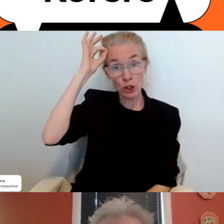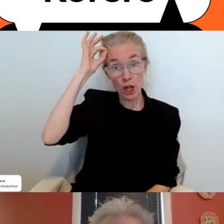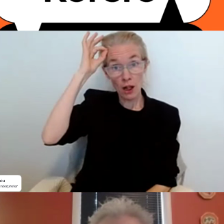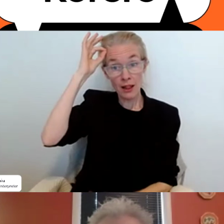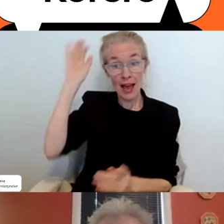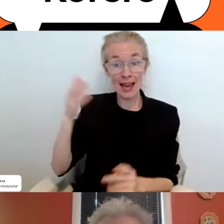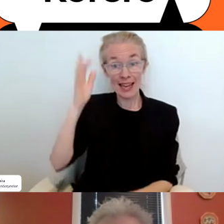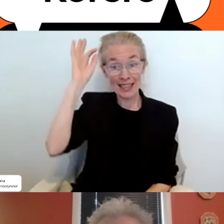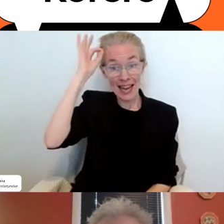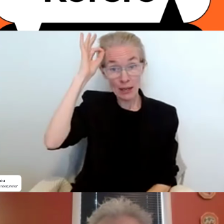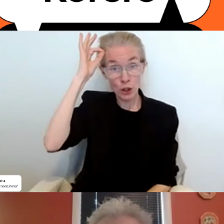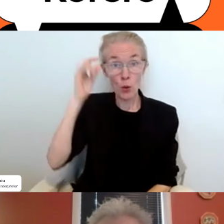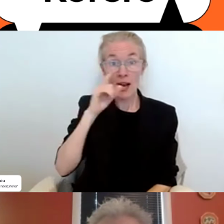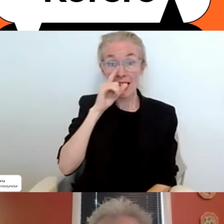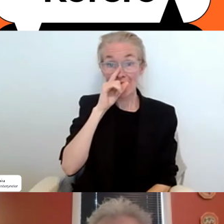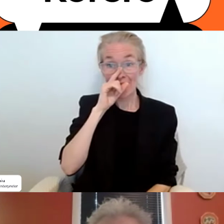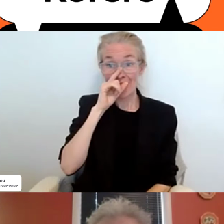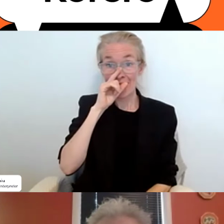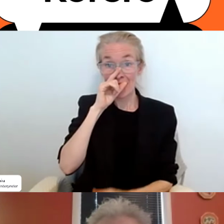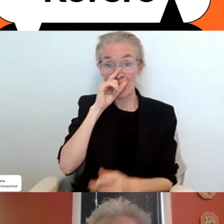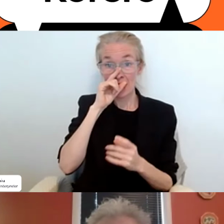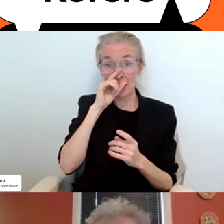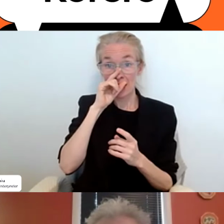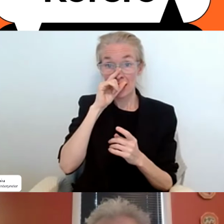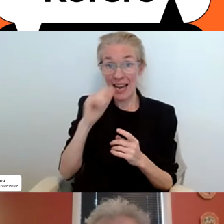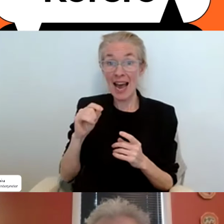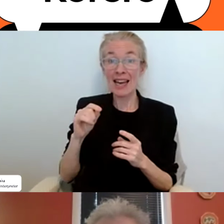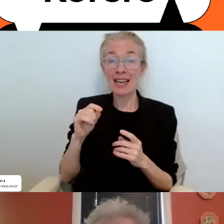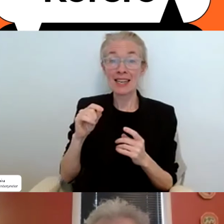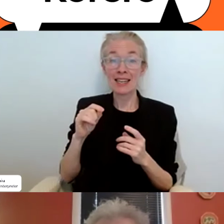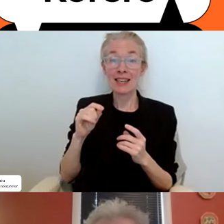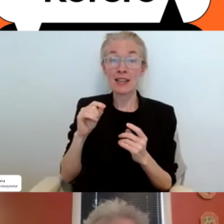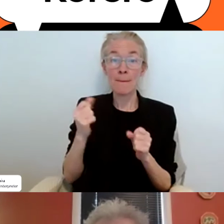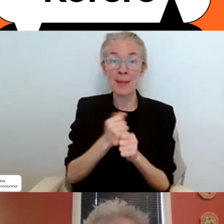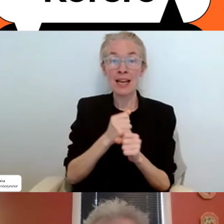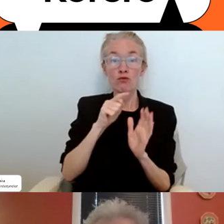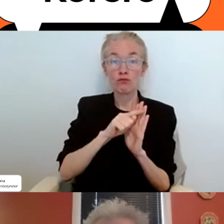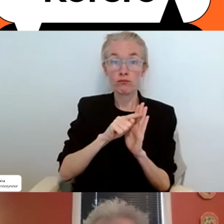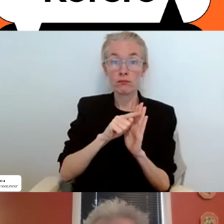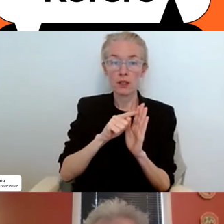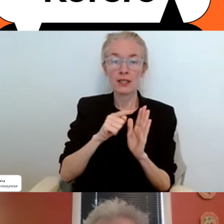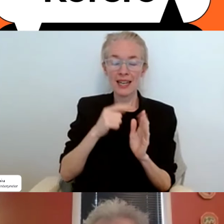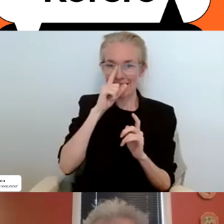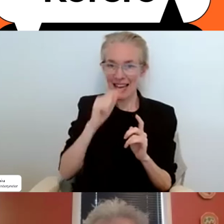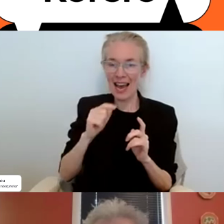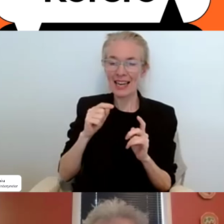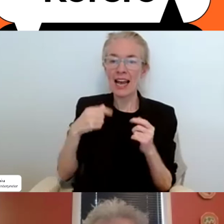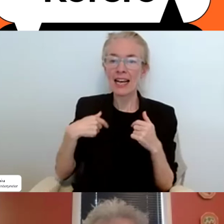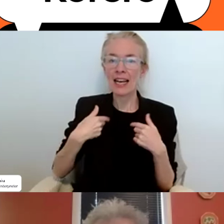and allow higher rise buildings, particularly in places like Thames,